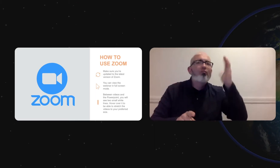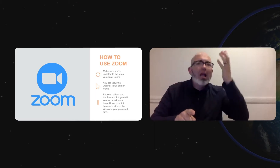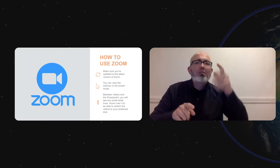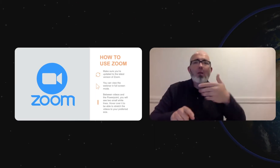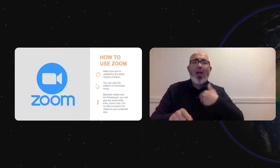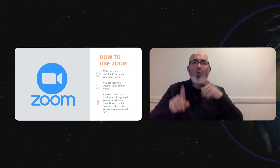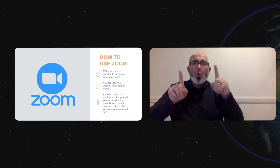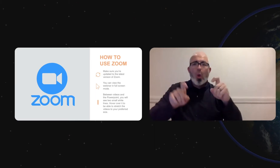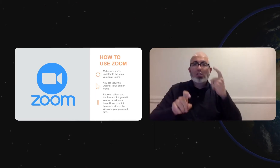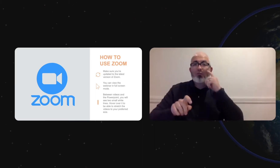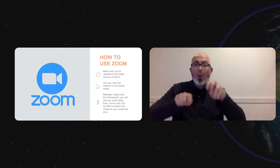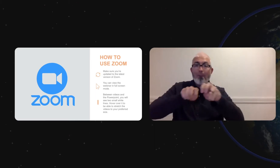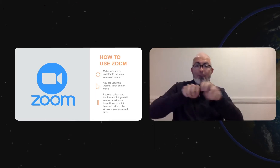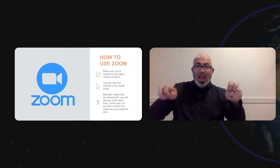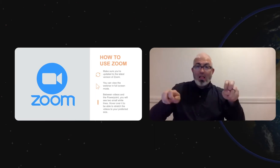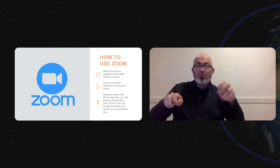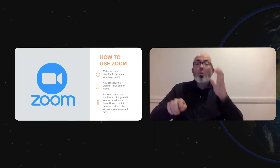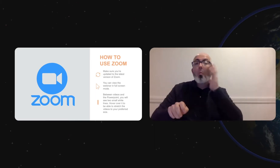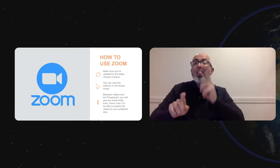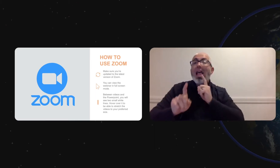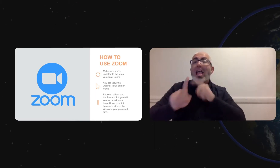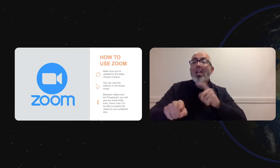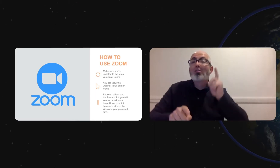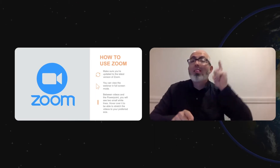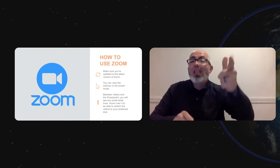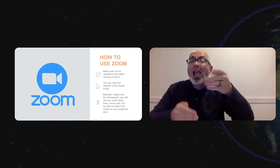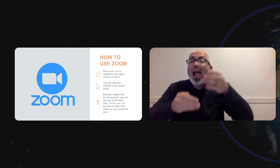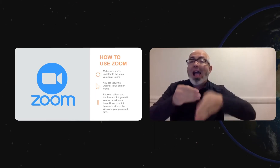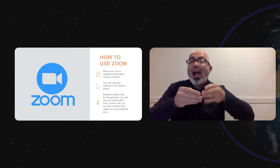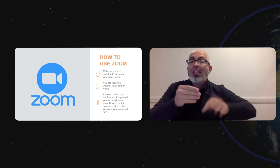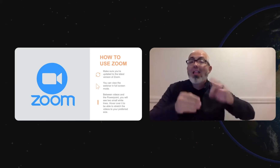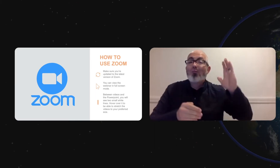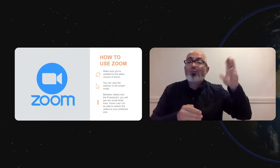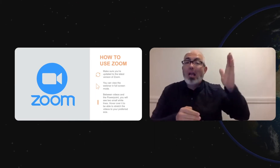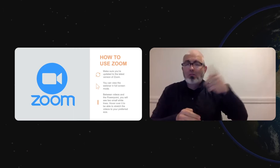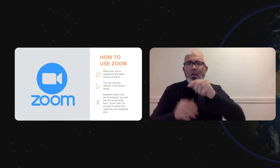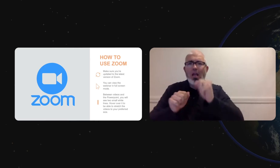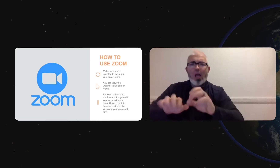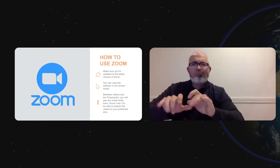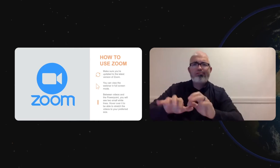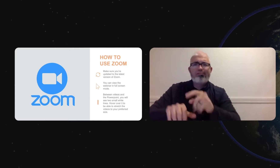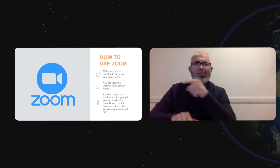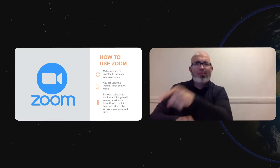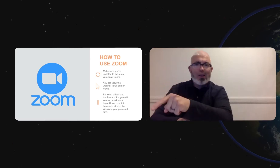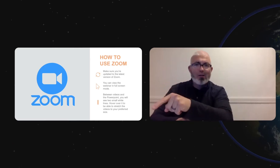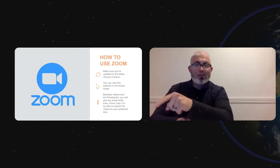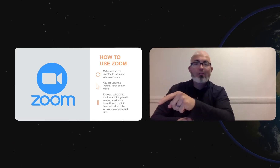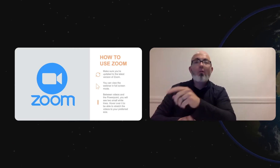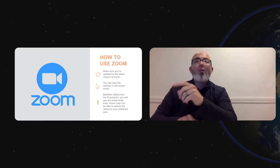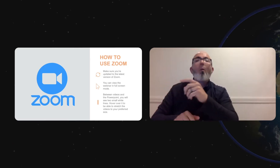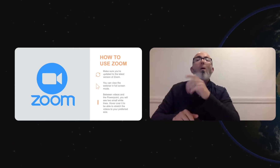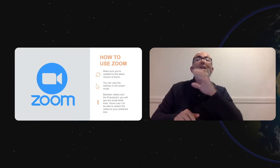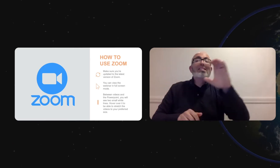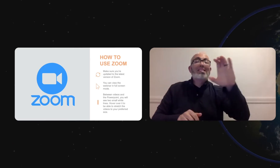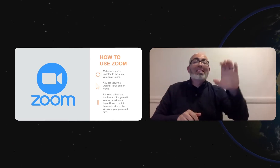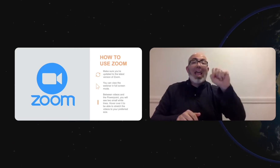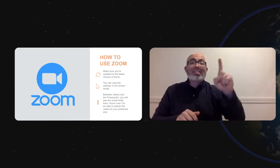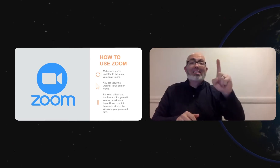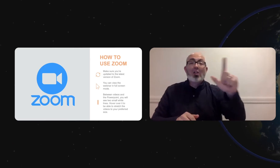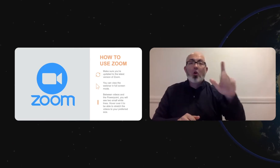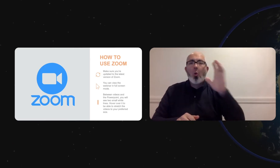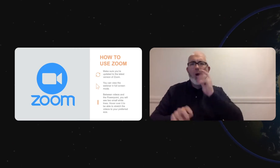If you have any questions you want to ask the panelists, type it in there.